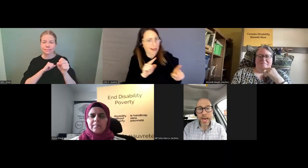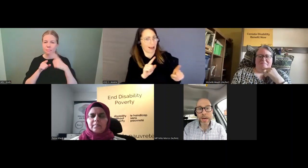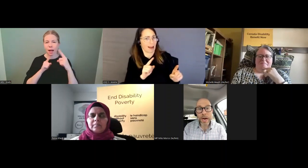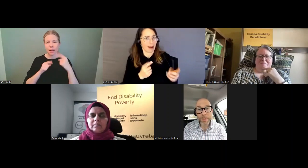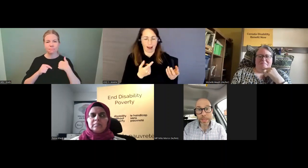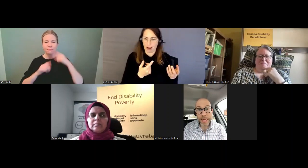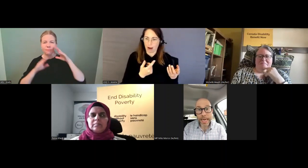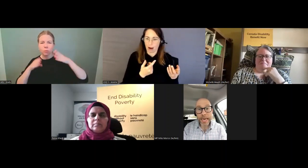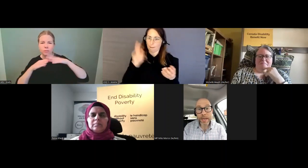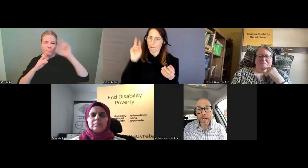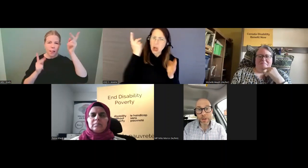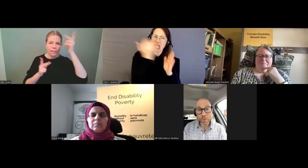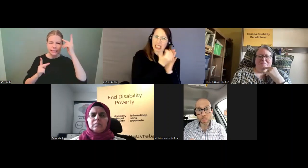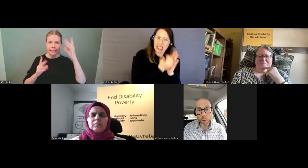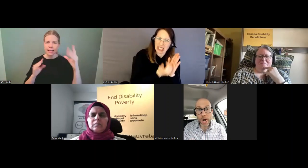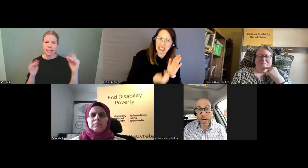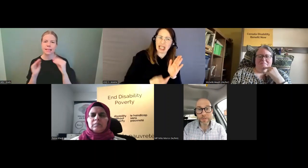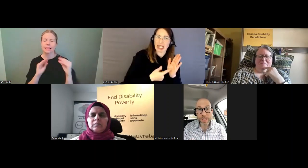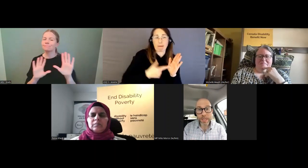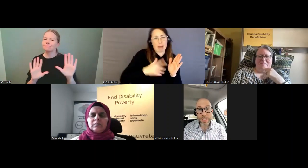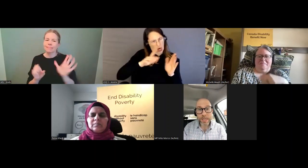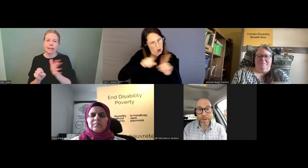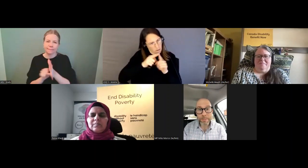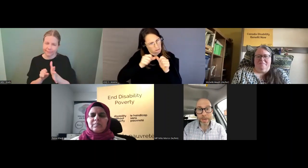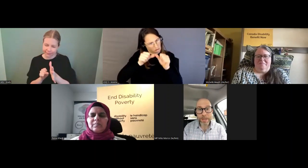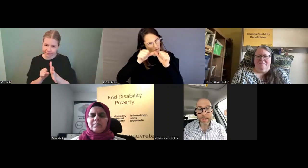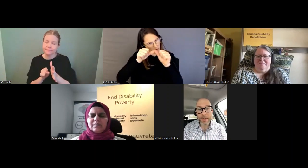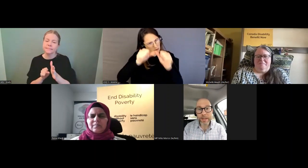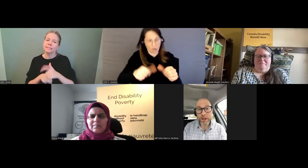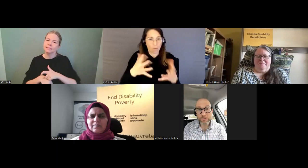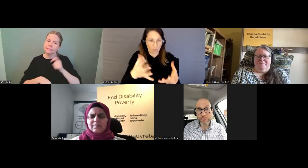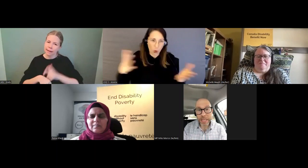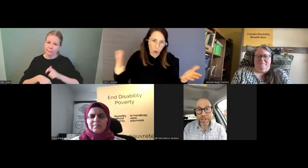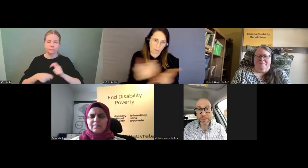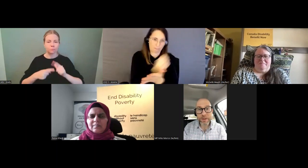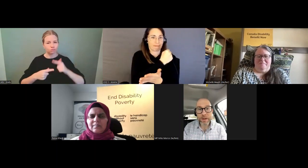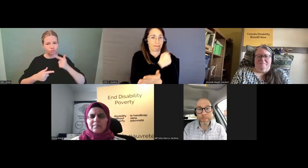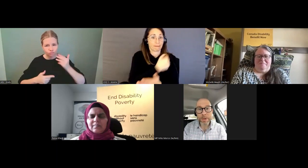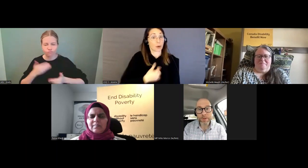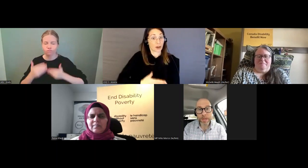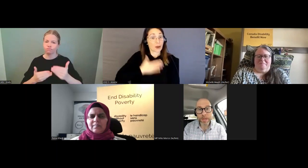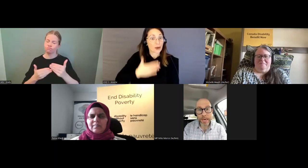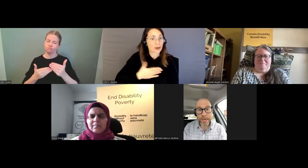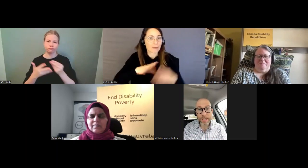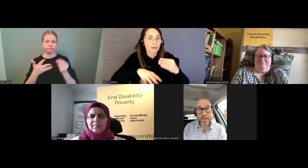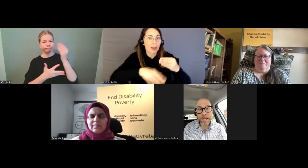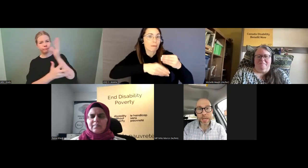I'M GLAD THAT ONE OF THE KEY AMENDMENTS THAT I THINK IS RELEVANT TO TALK ABOUT TODAY IS